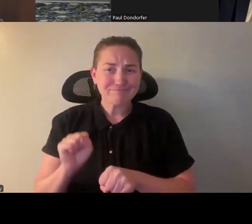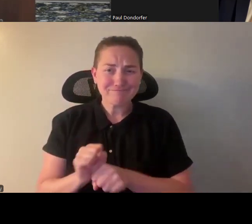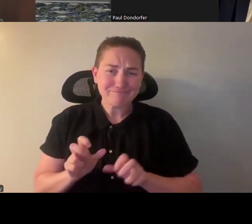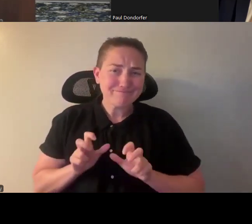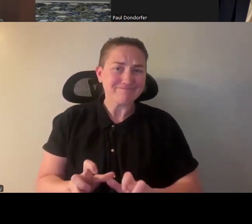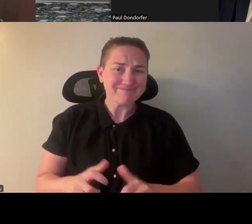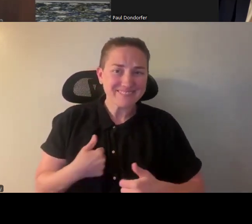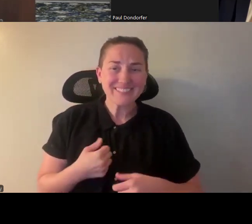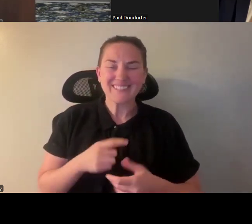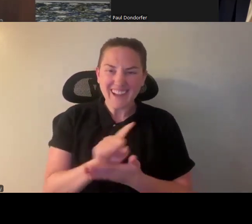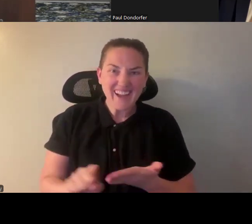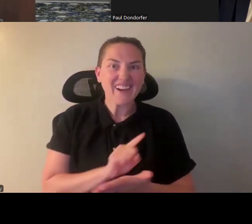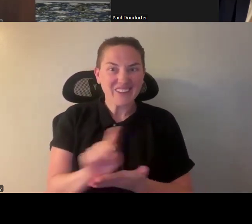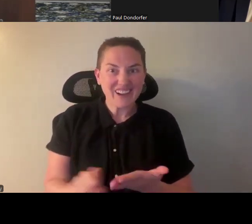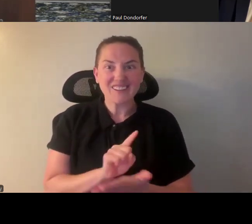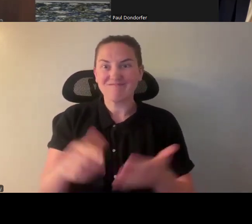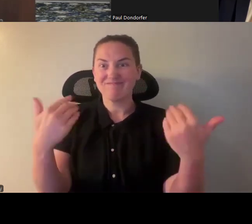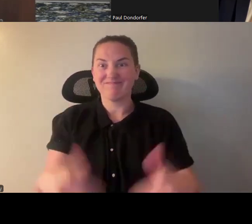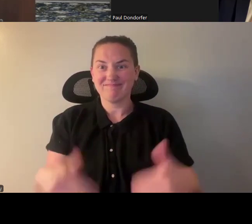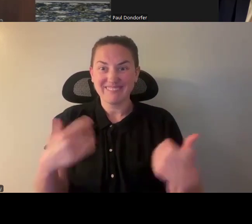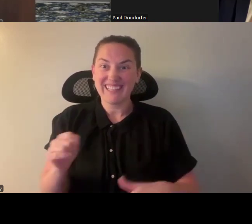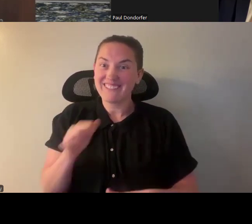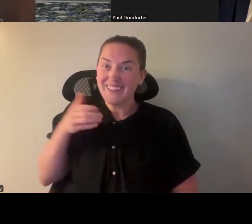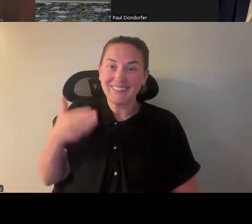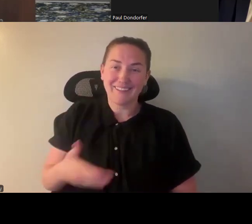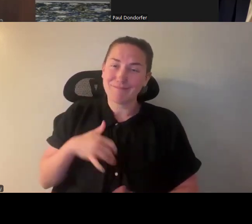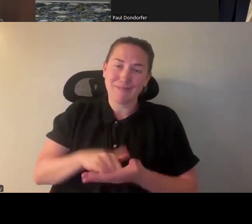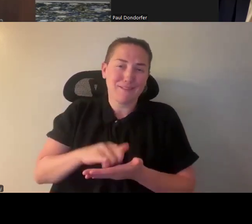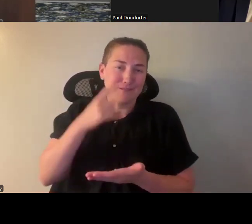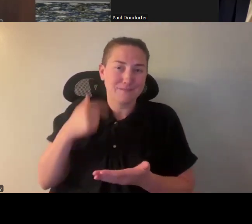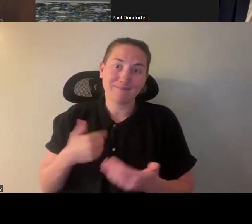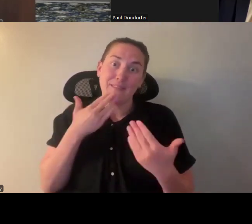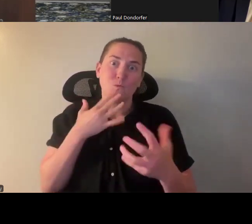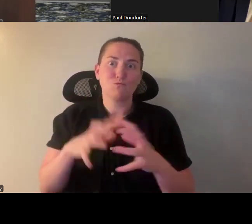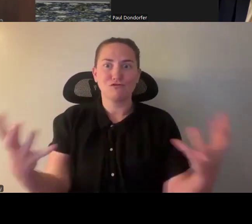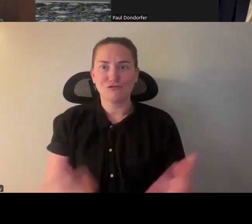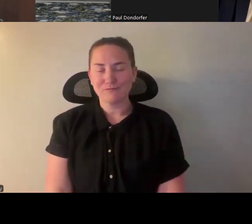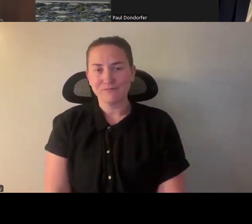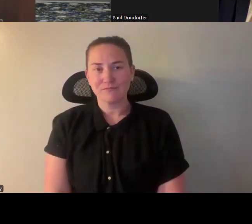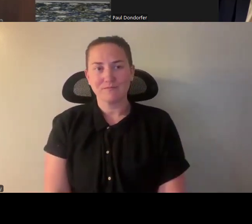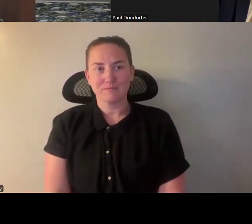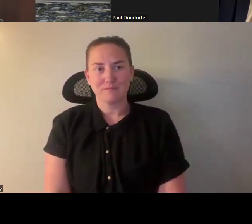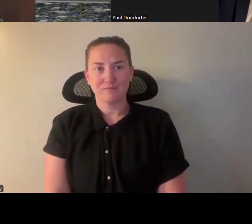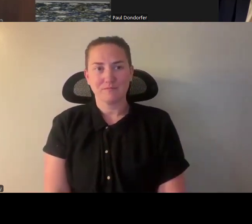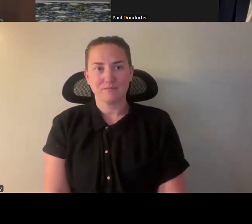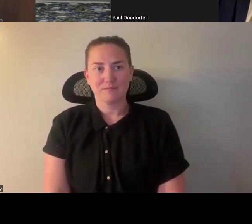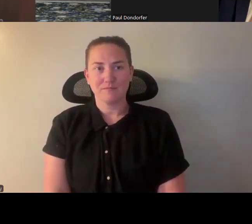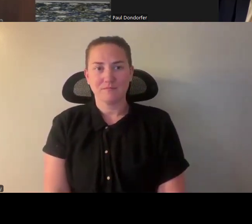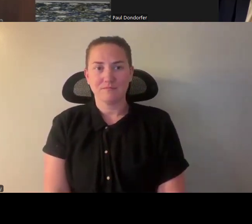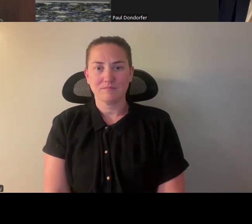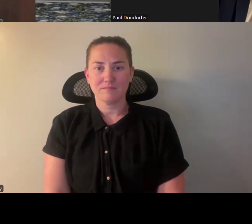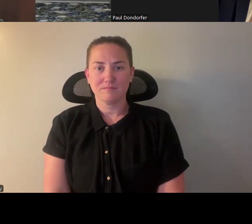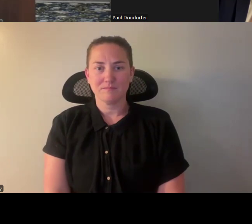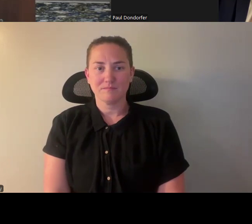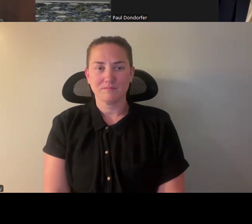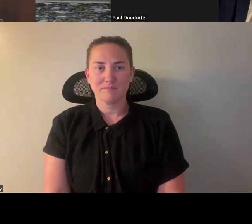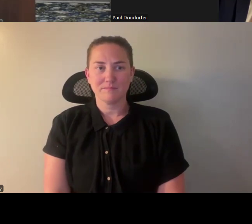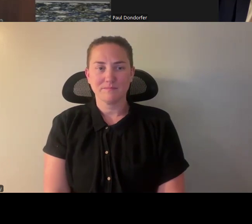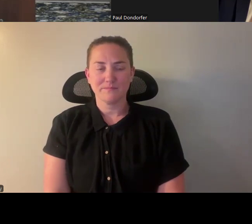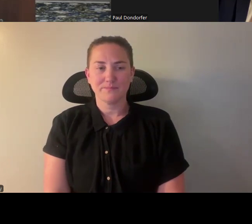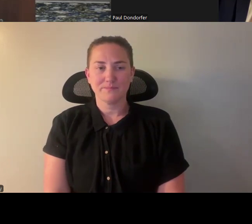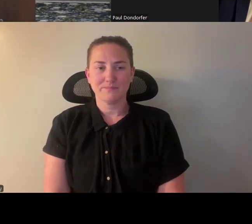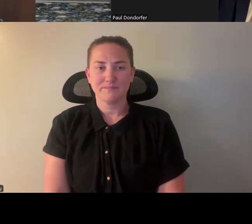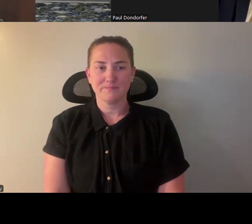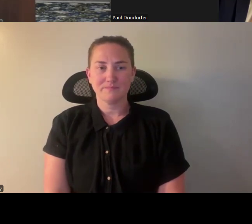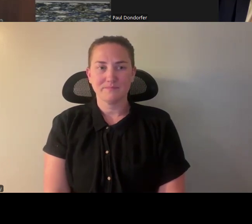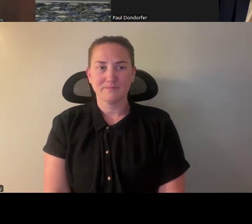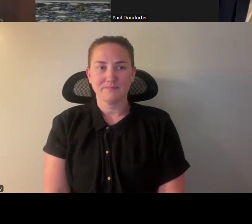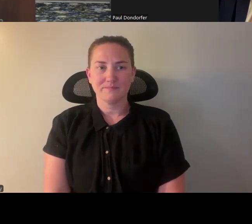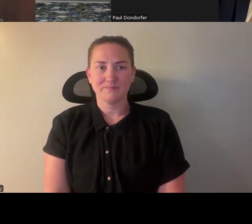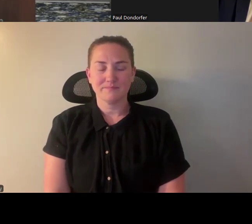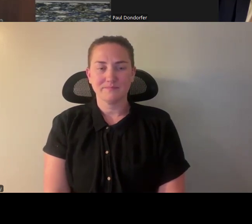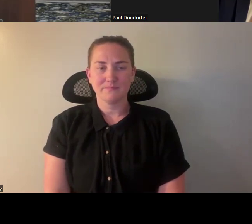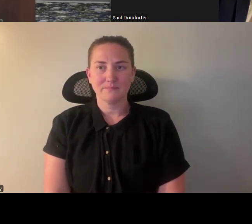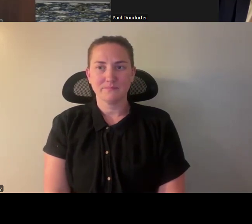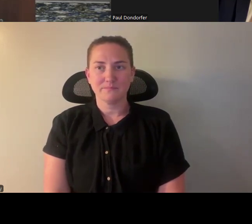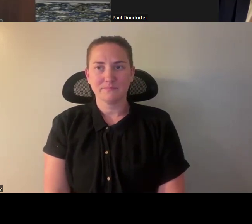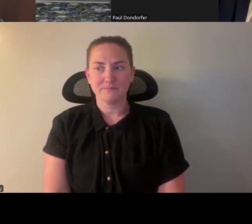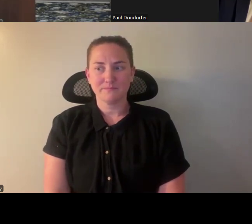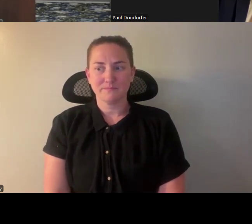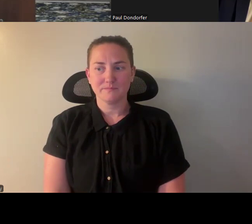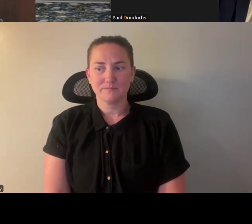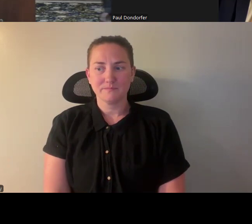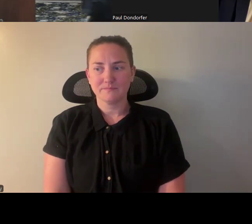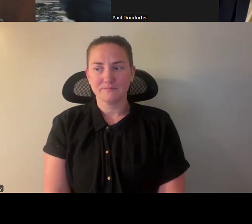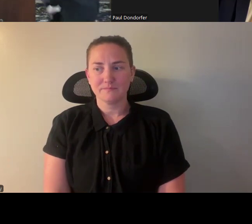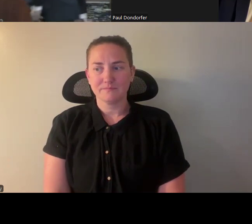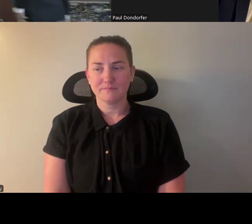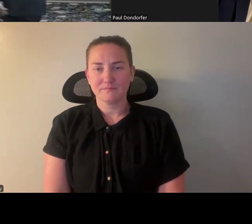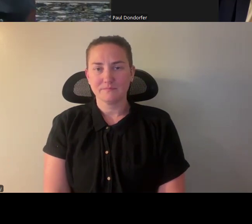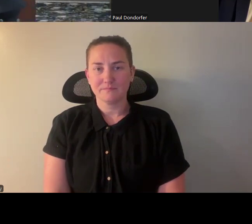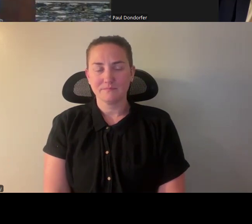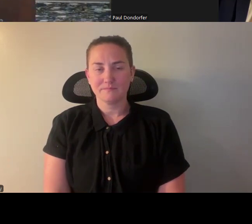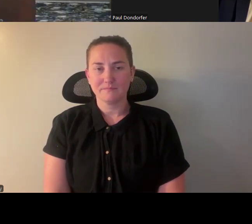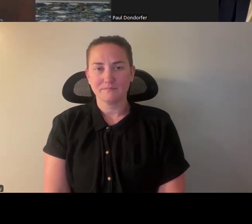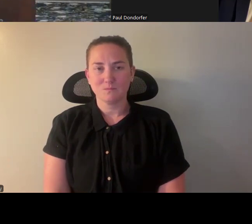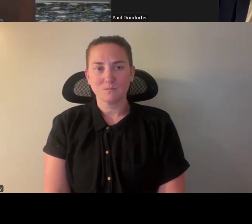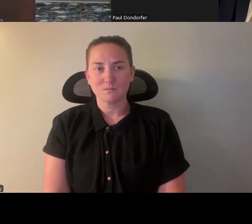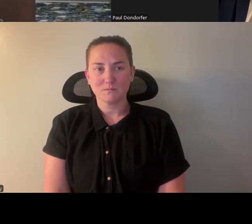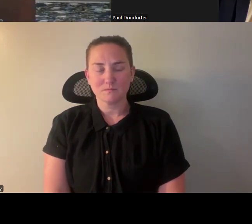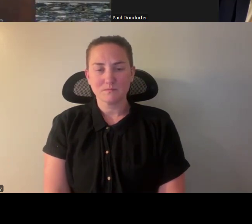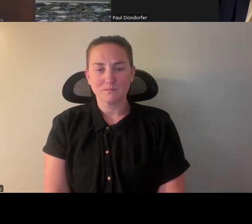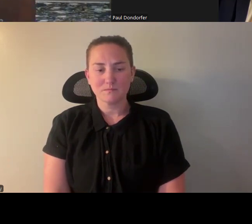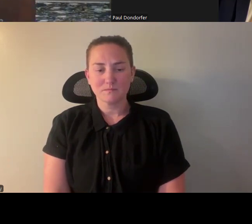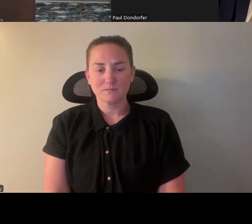and all the hours I wouldn't be able to do this without them Thank you